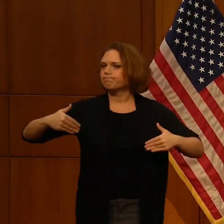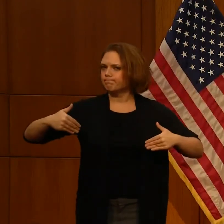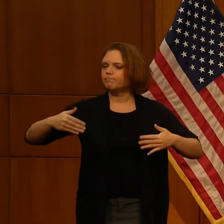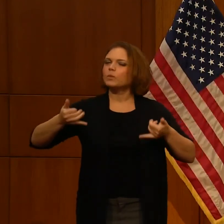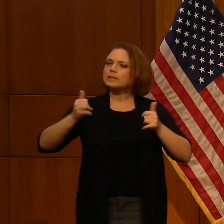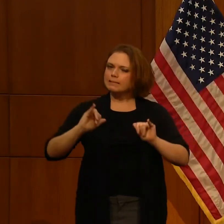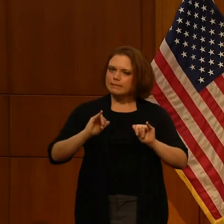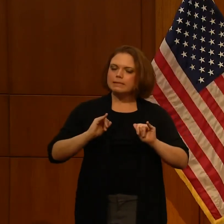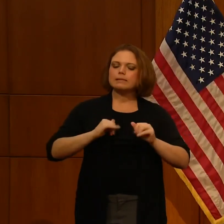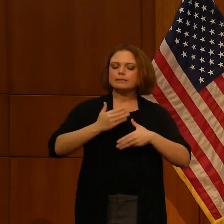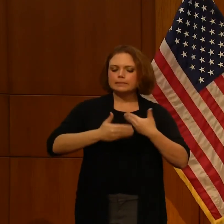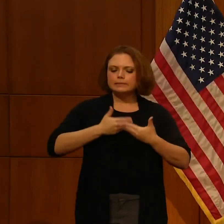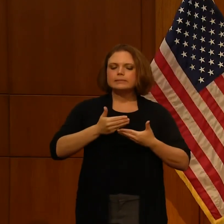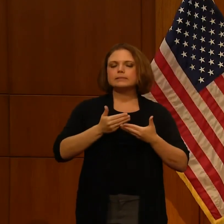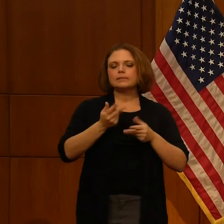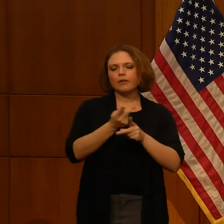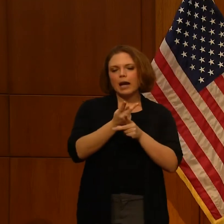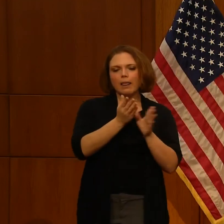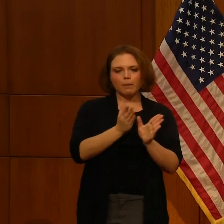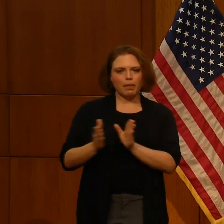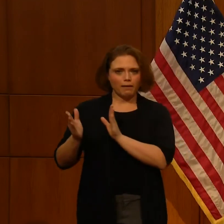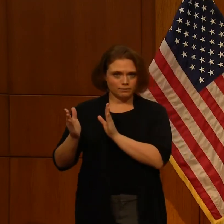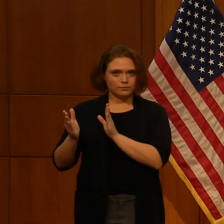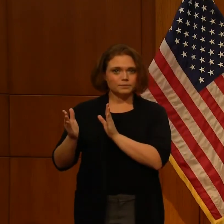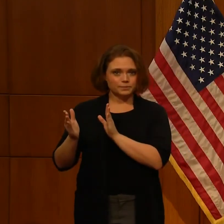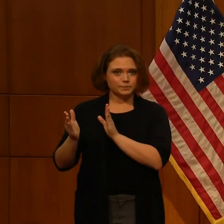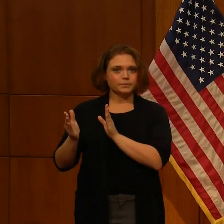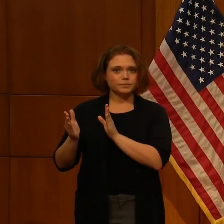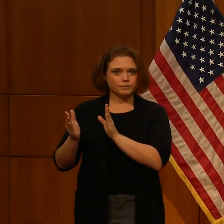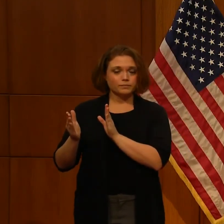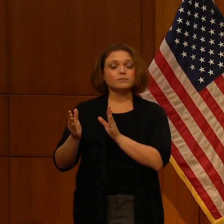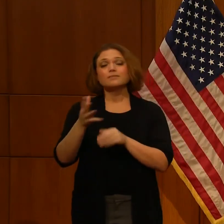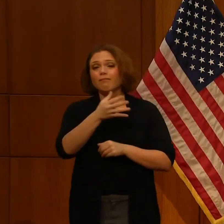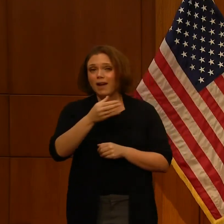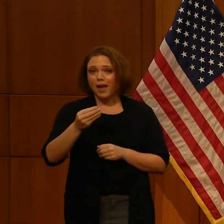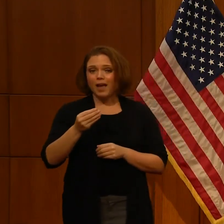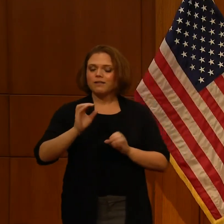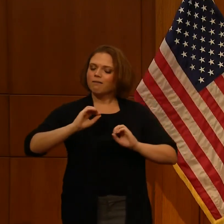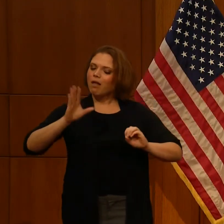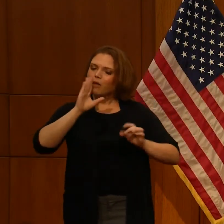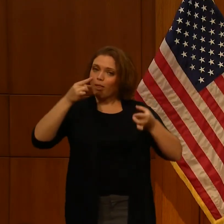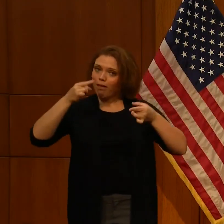CAN'T YET TELL YOU THE SPECIFICS BECAUSE THE PLANS ARE